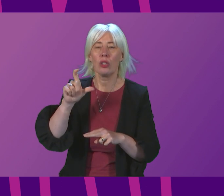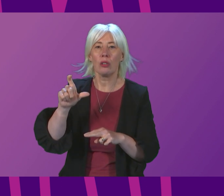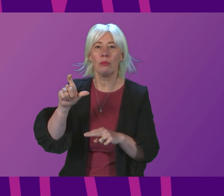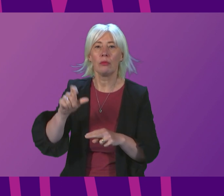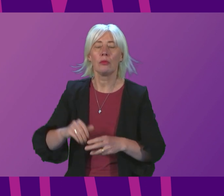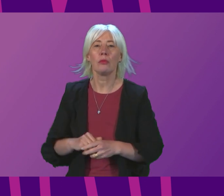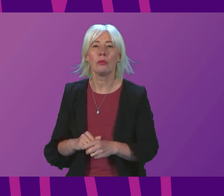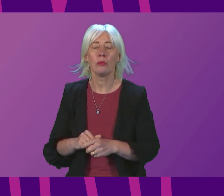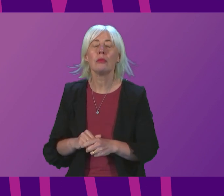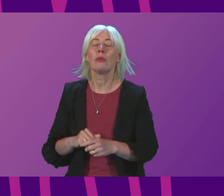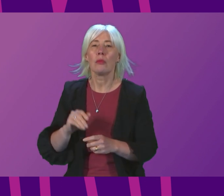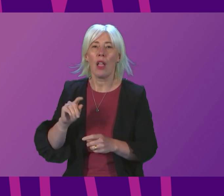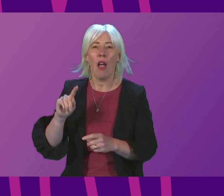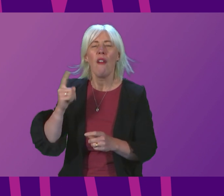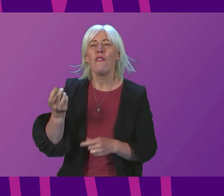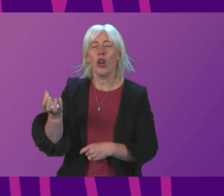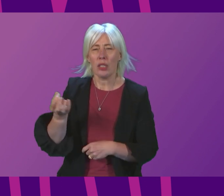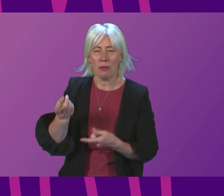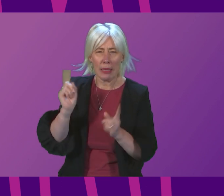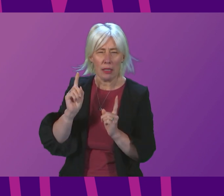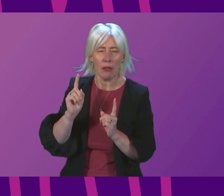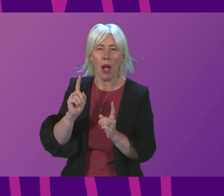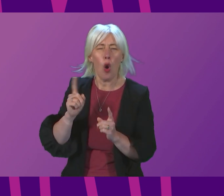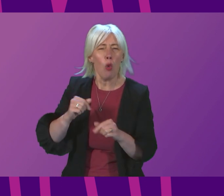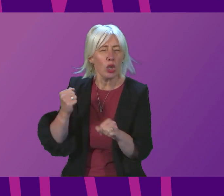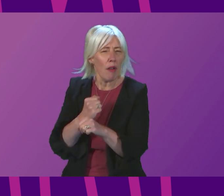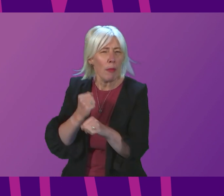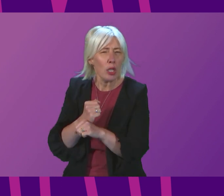To ask the First Minister what action the Scottish Government is taking to ensure that